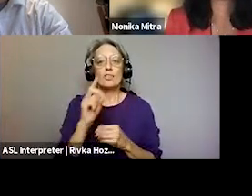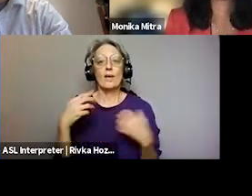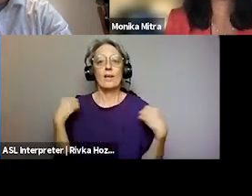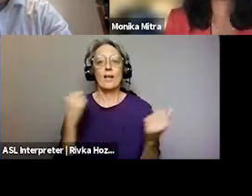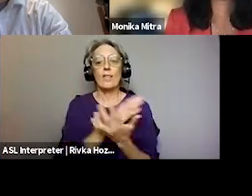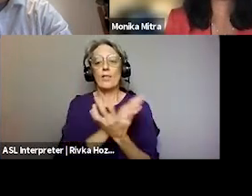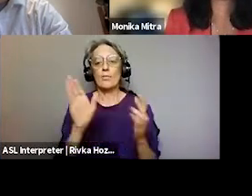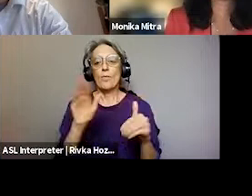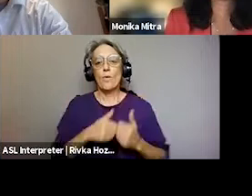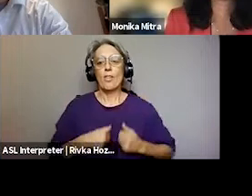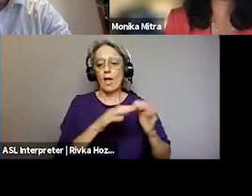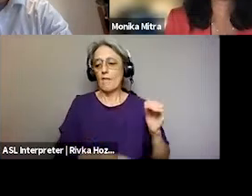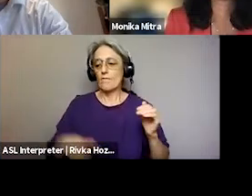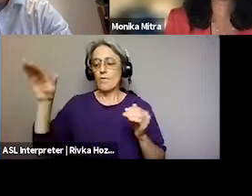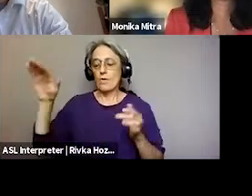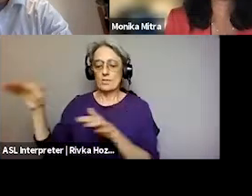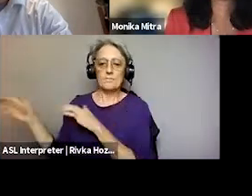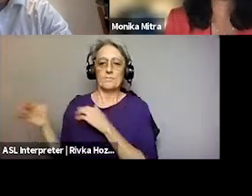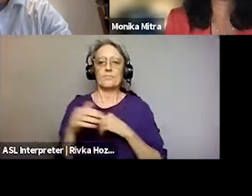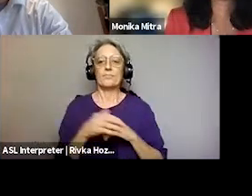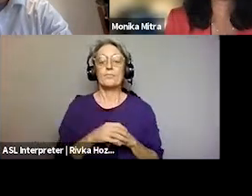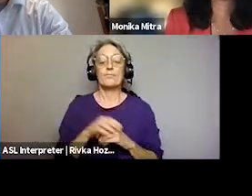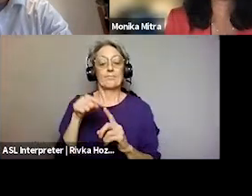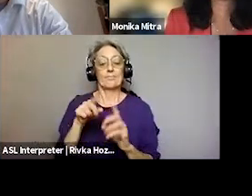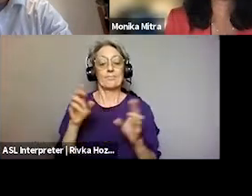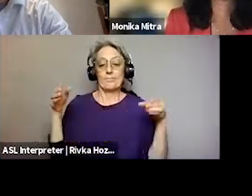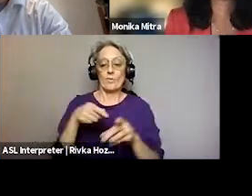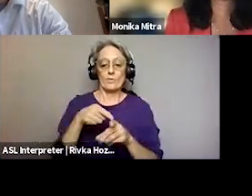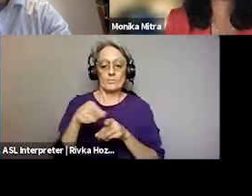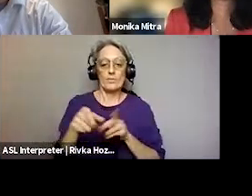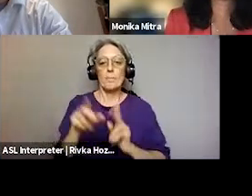and she has a particular focus on populations with disabilities and chronic illness.